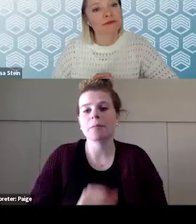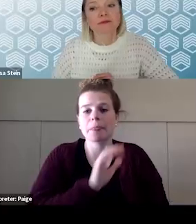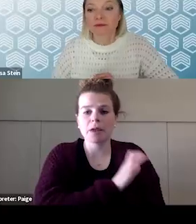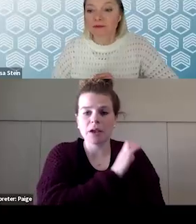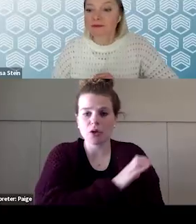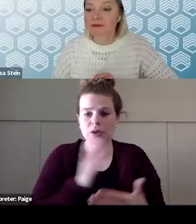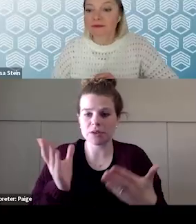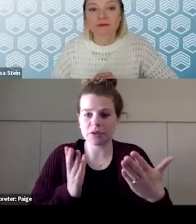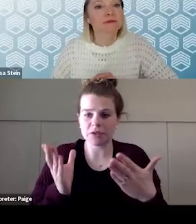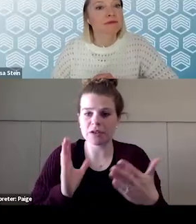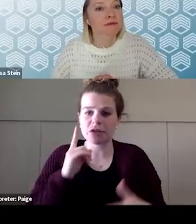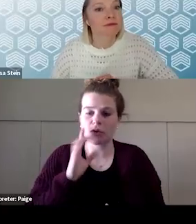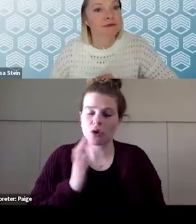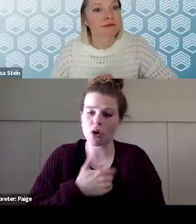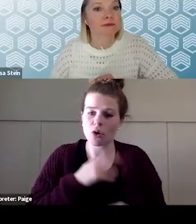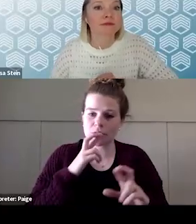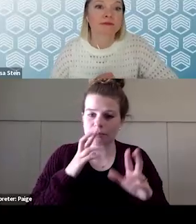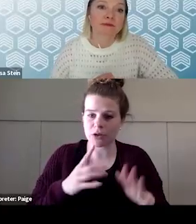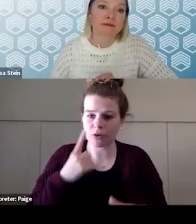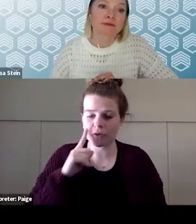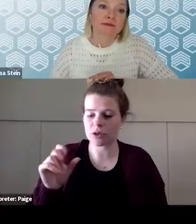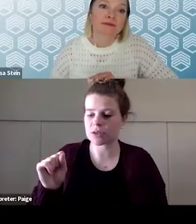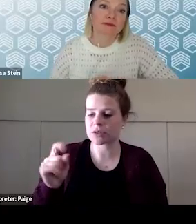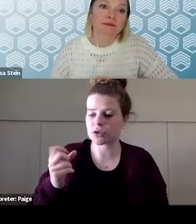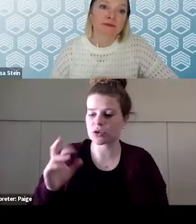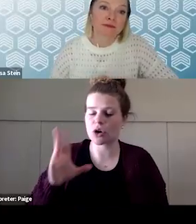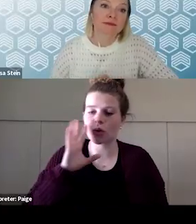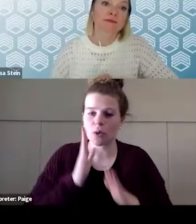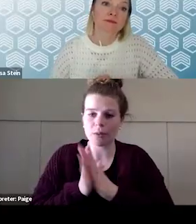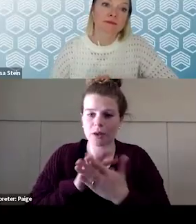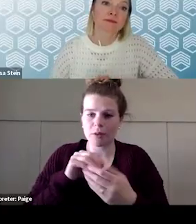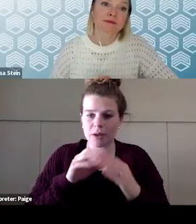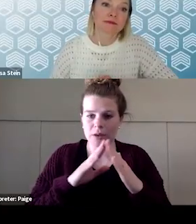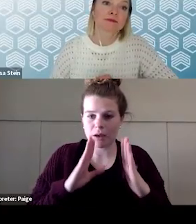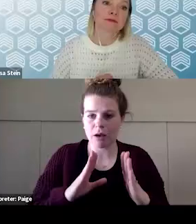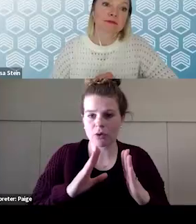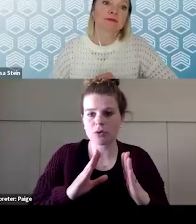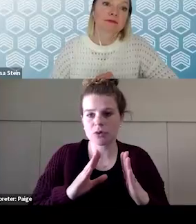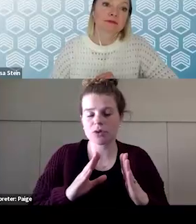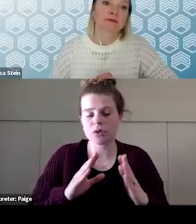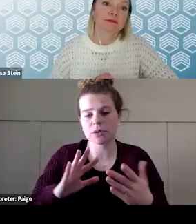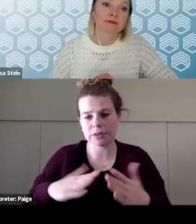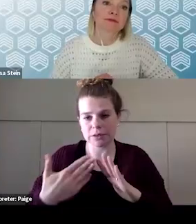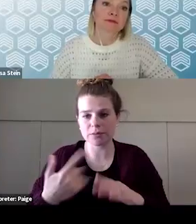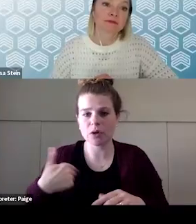of our responder for STAR in-house to the city, and we have been working on developing